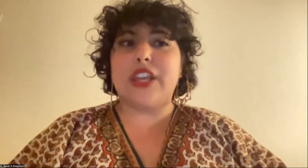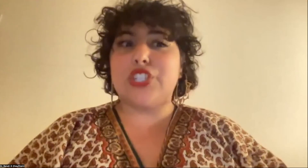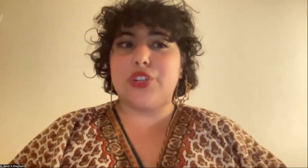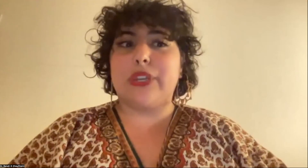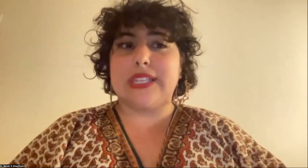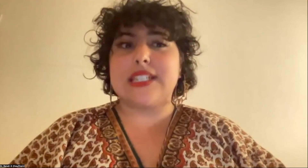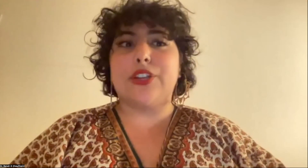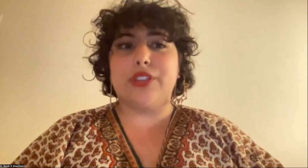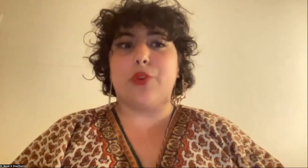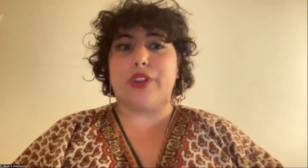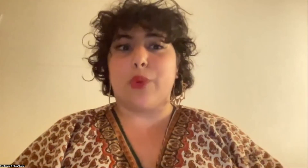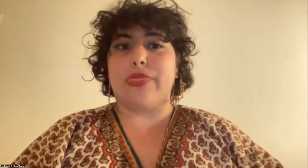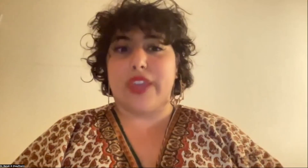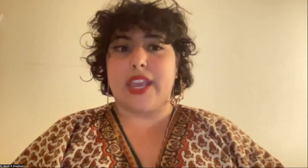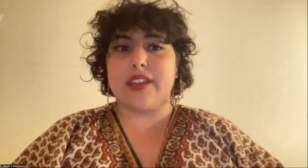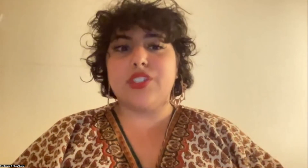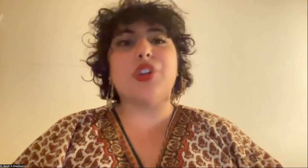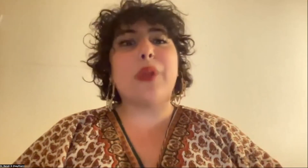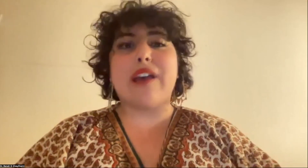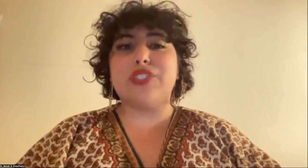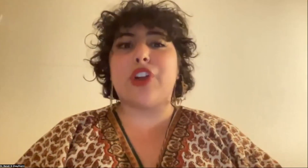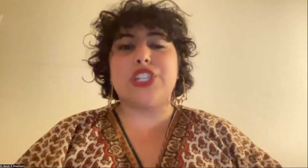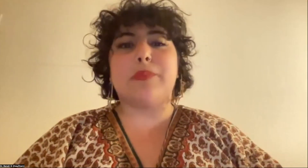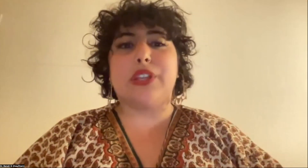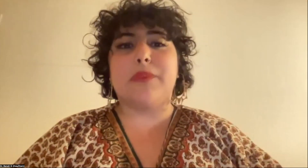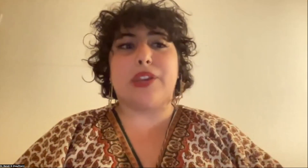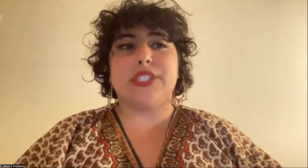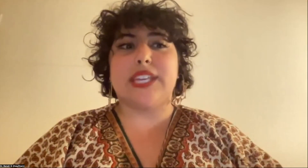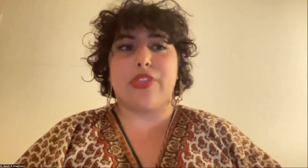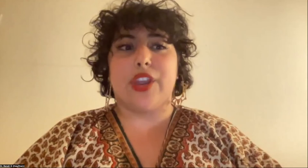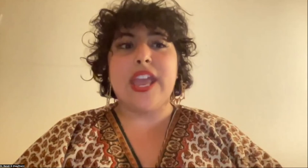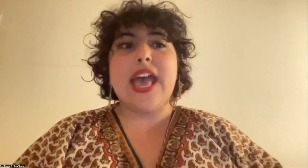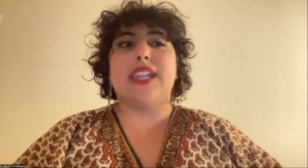of our ingenuity is clearly void of one thing: you don’t have to crush a million metals together and